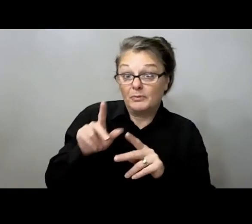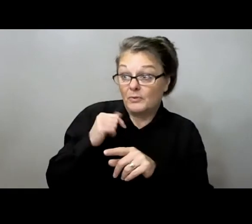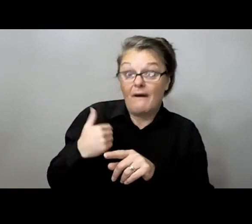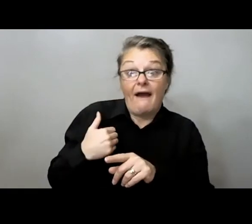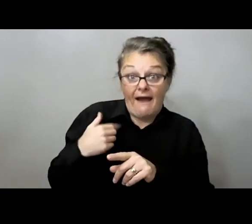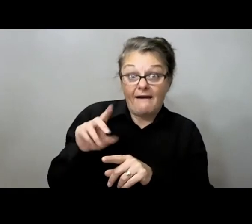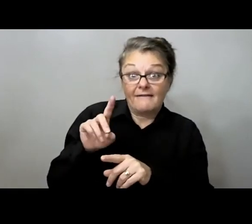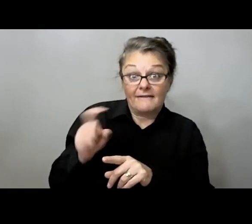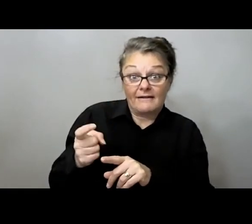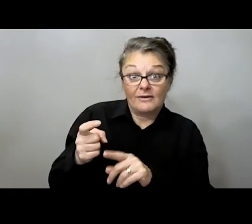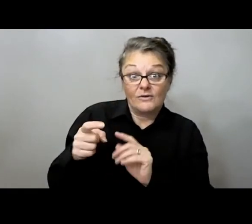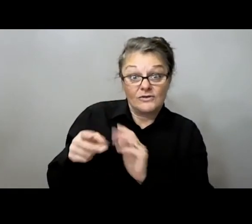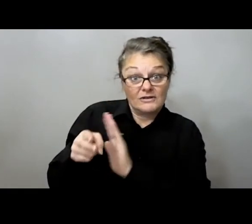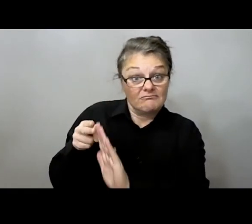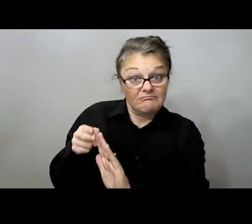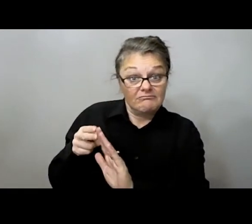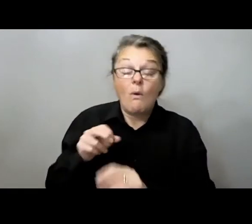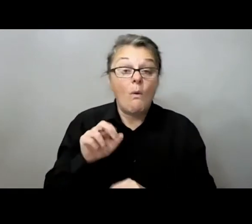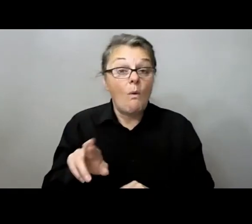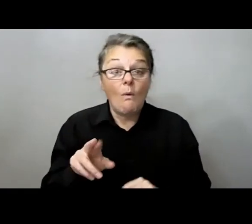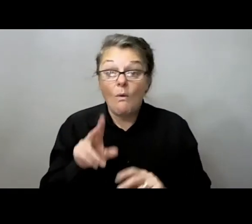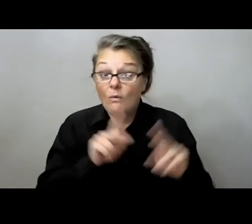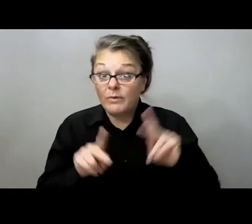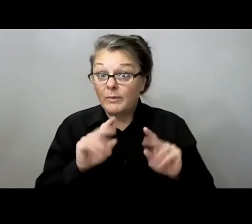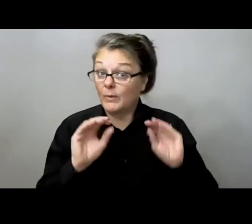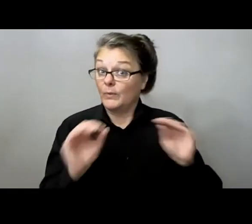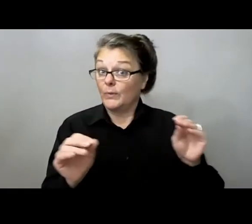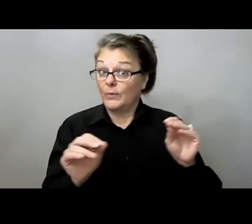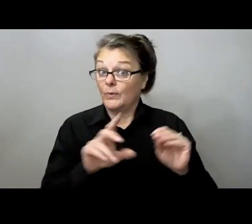BUT IT COULD ALSO INCLUDE DISABILITIES THAT DON’T HAVE A DIAGNOSIS.